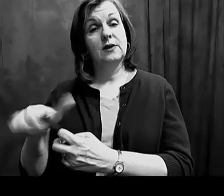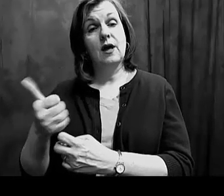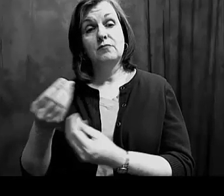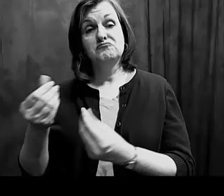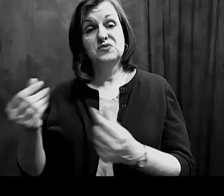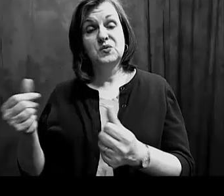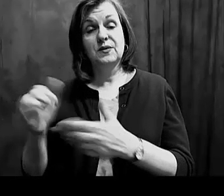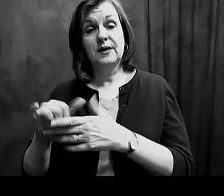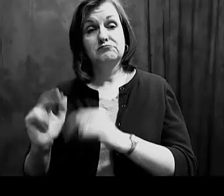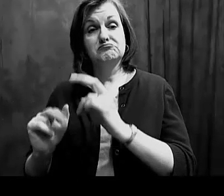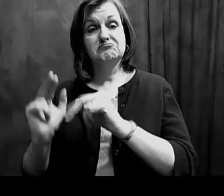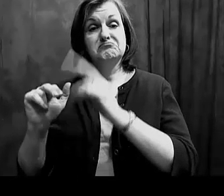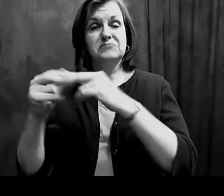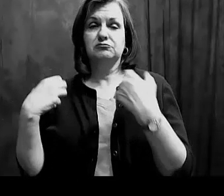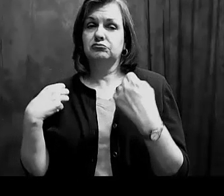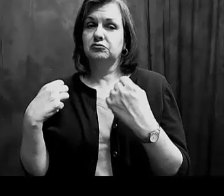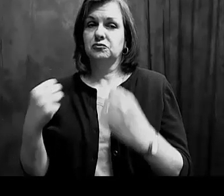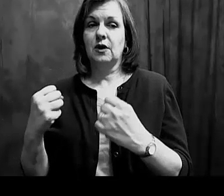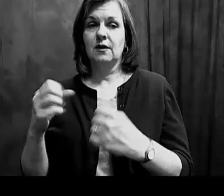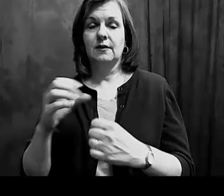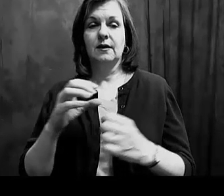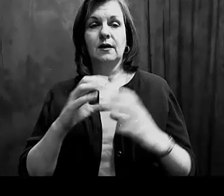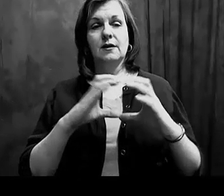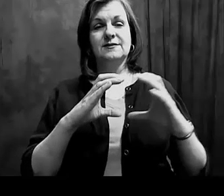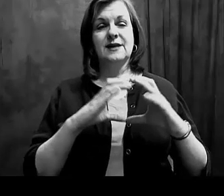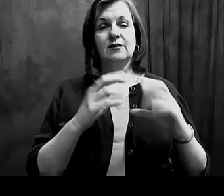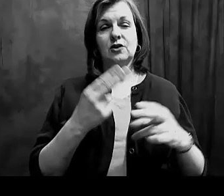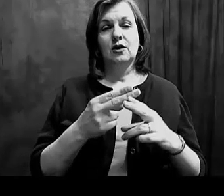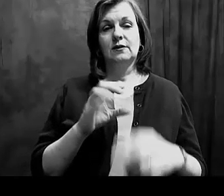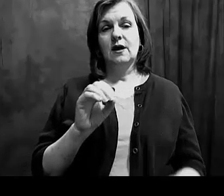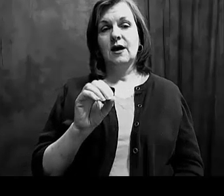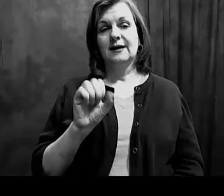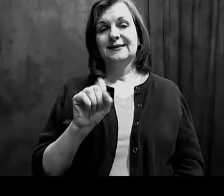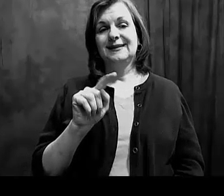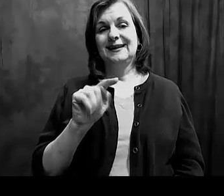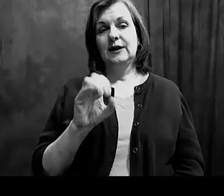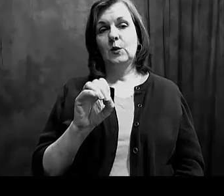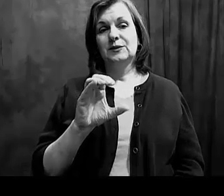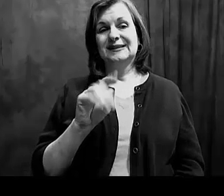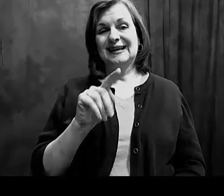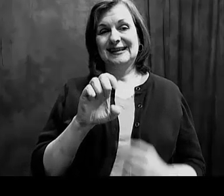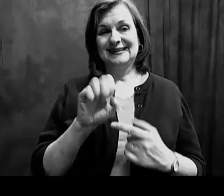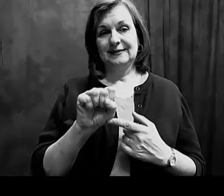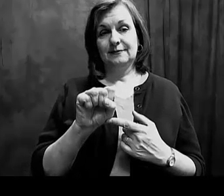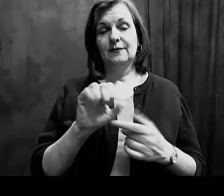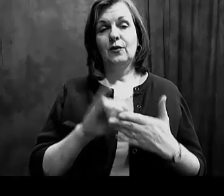to build those strong osteocytes that we mentioned so the mature bone cells and